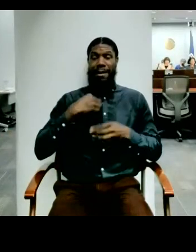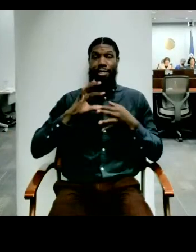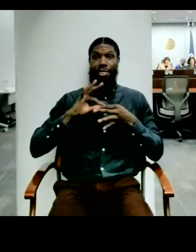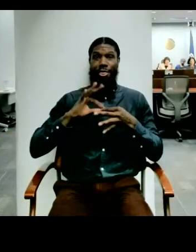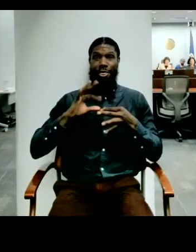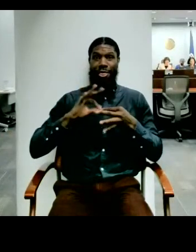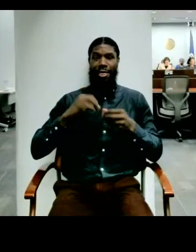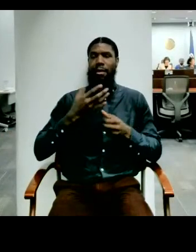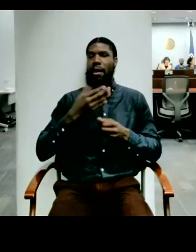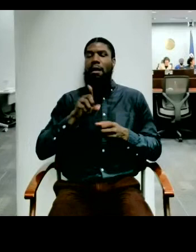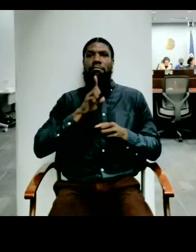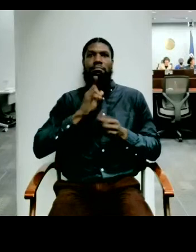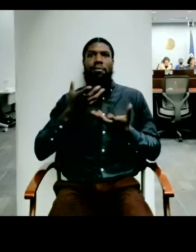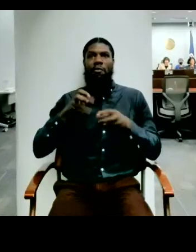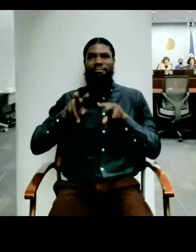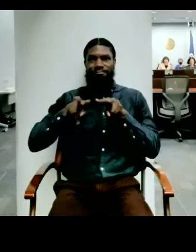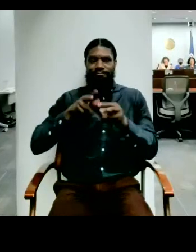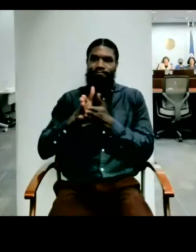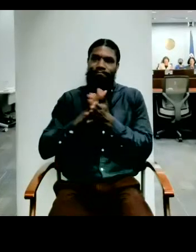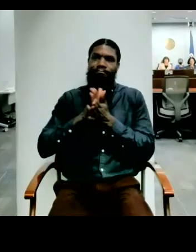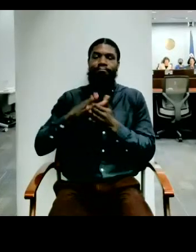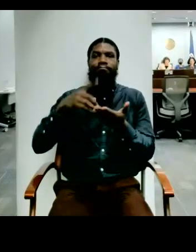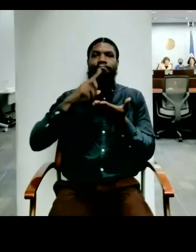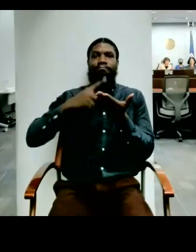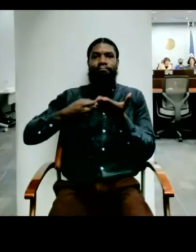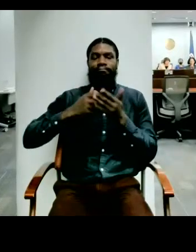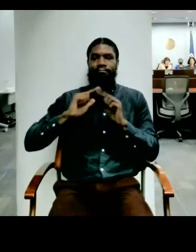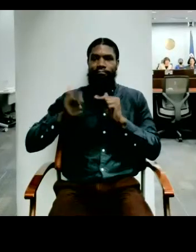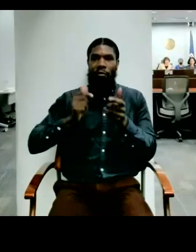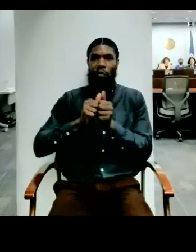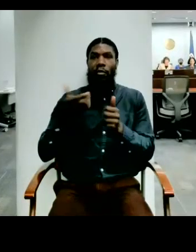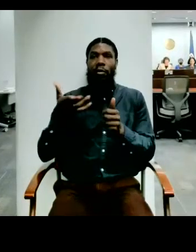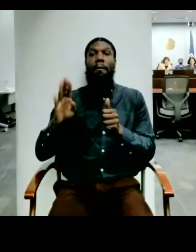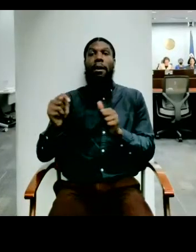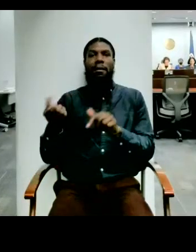look forward to continuing the dialogue. But let me turn to Mr. Gay and say first of all,